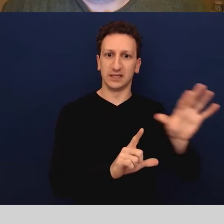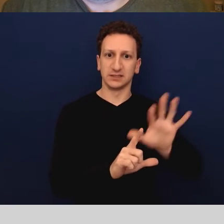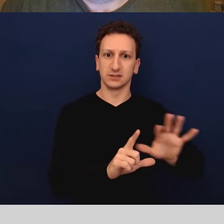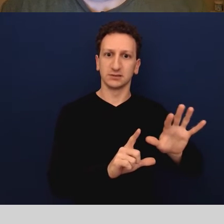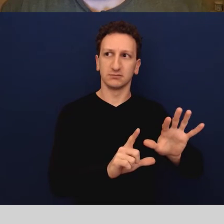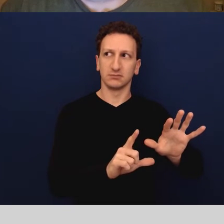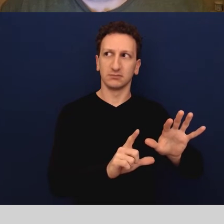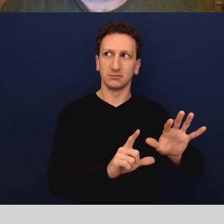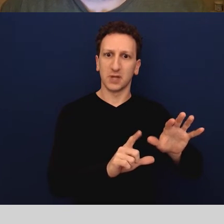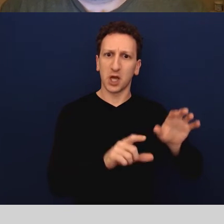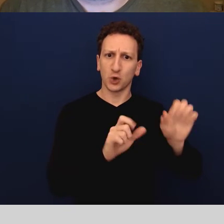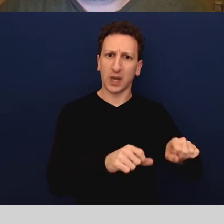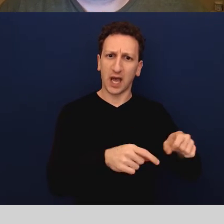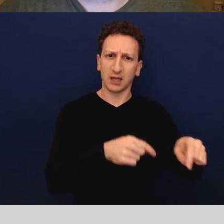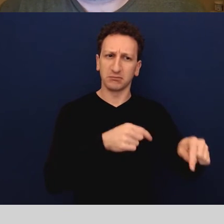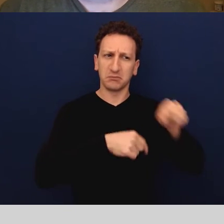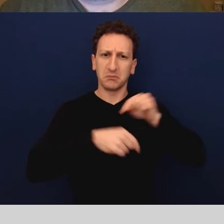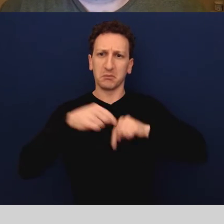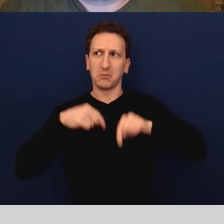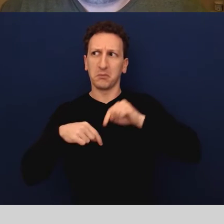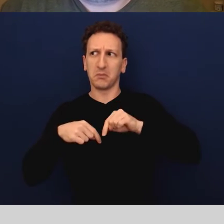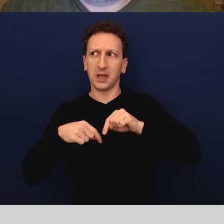Surely, I should be able to dispatch based on the interface.